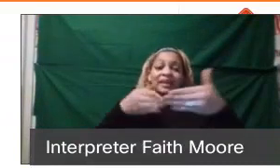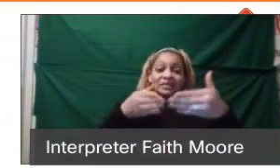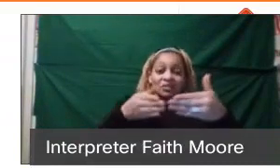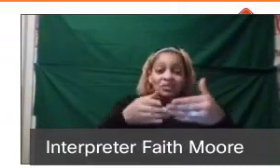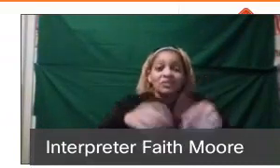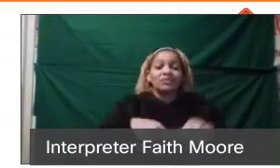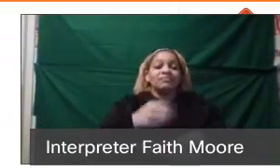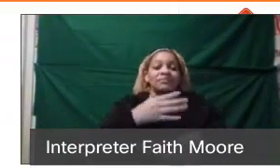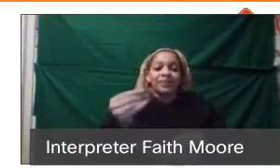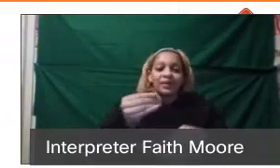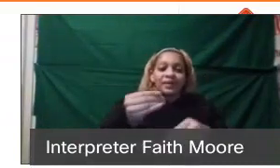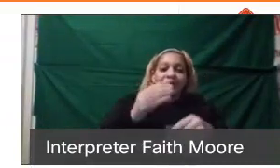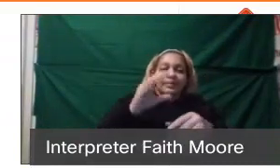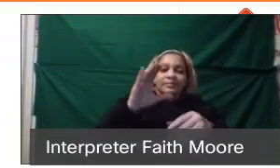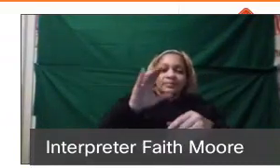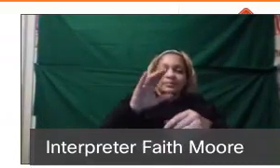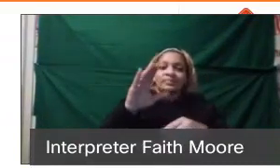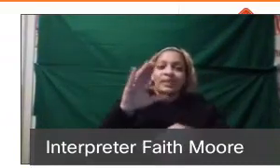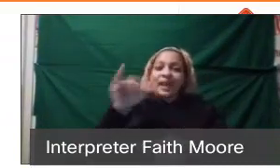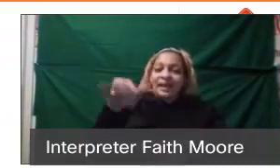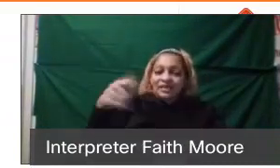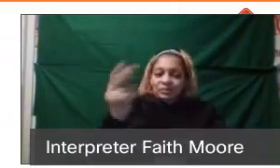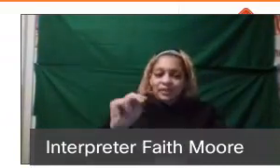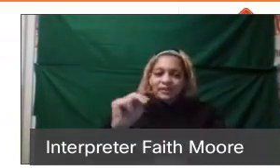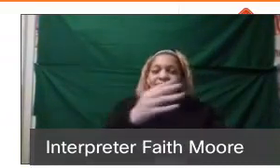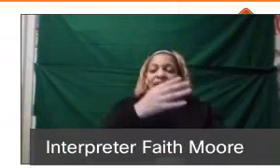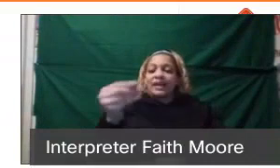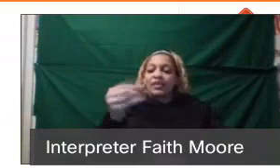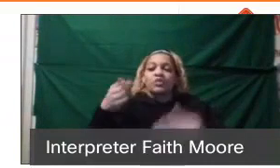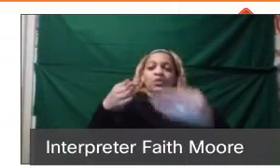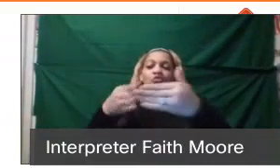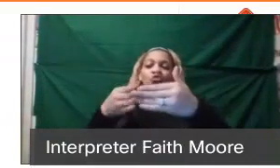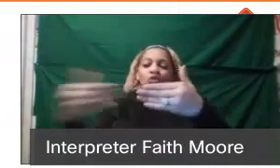And asking, and then also the cross there will be a crossing. It.